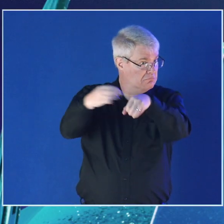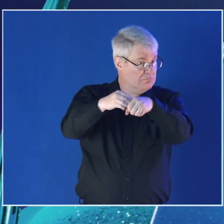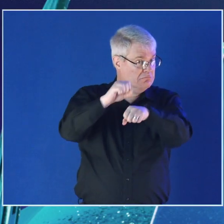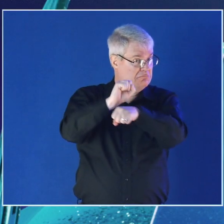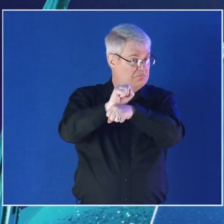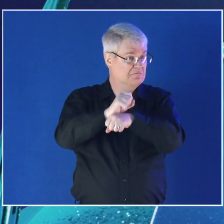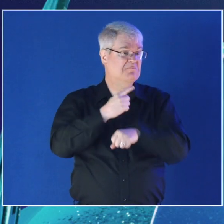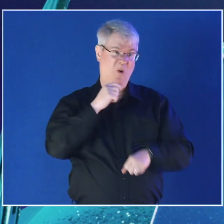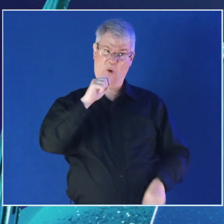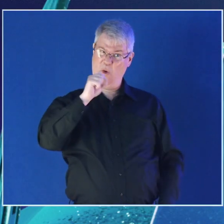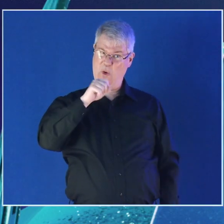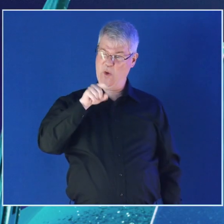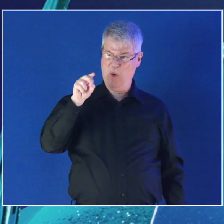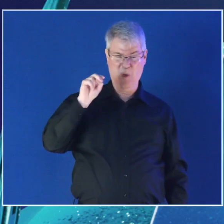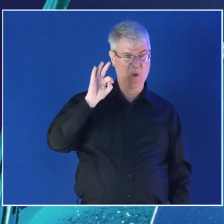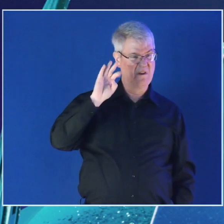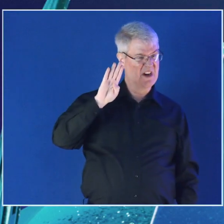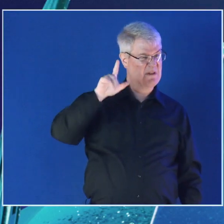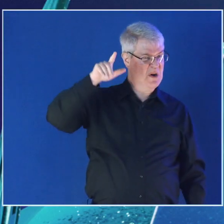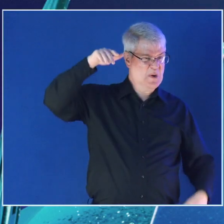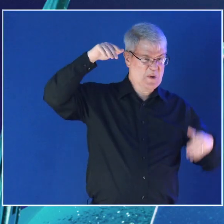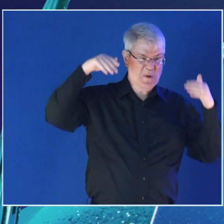about seeing greater participation by blind people